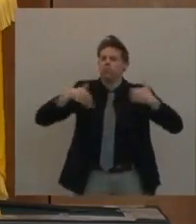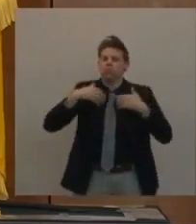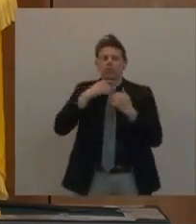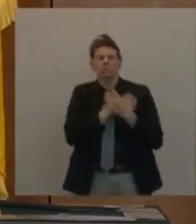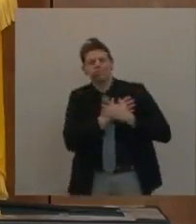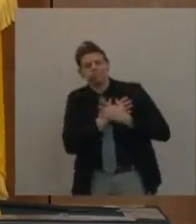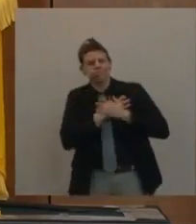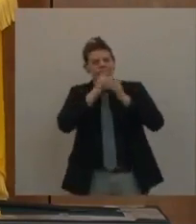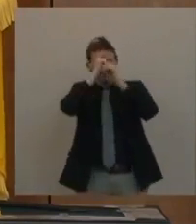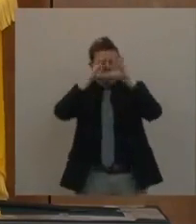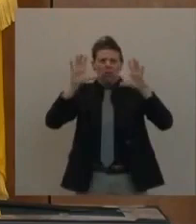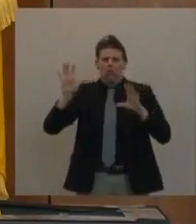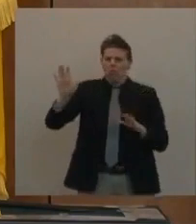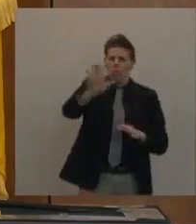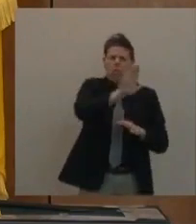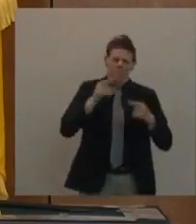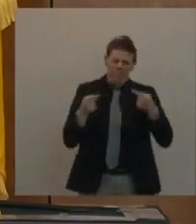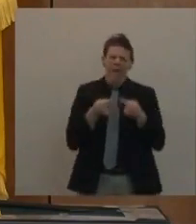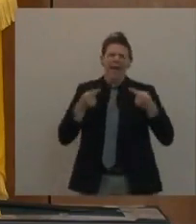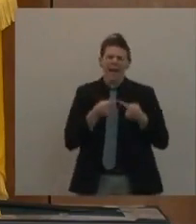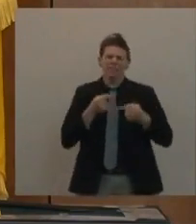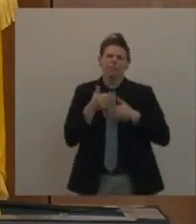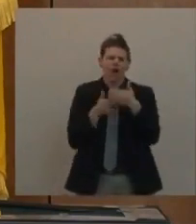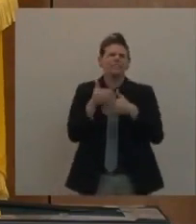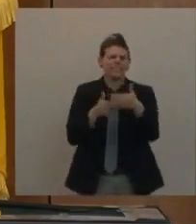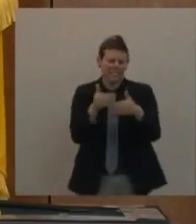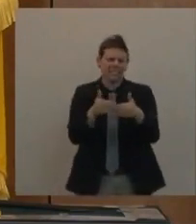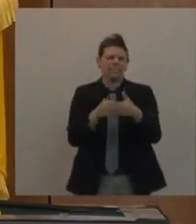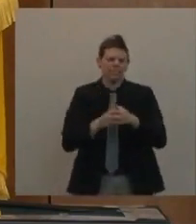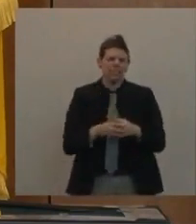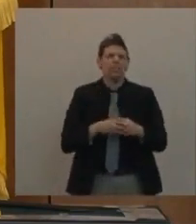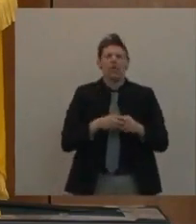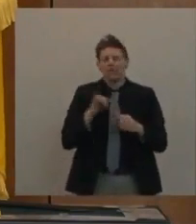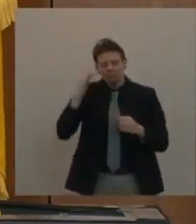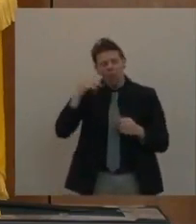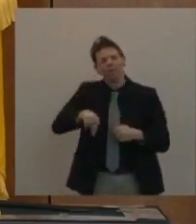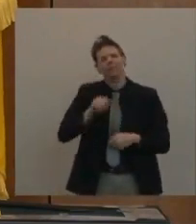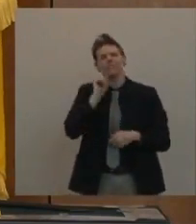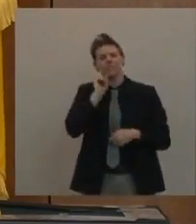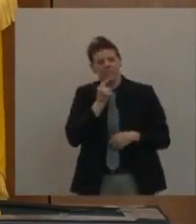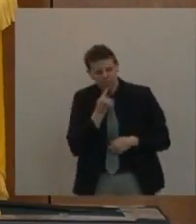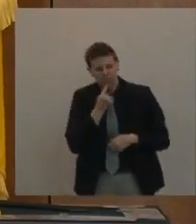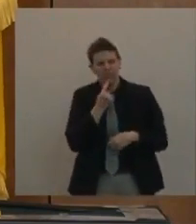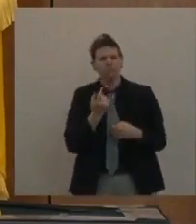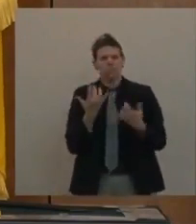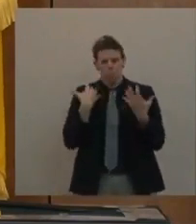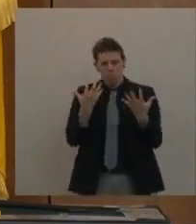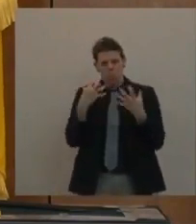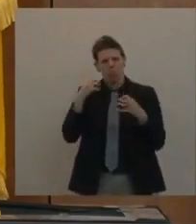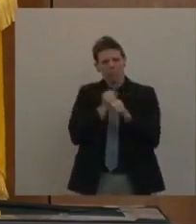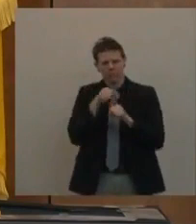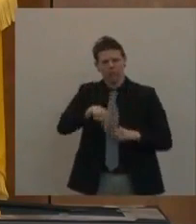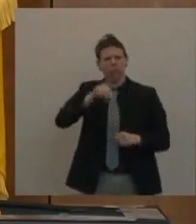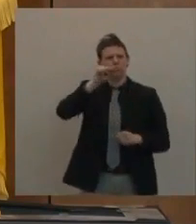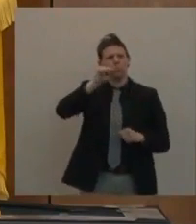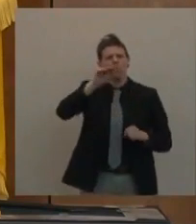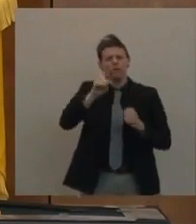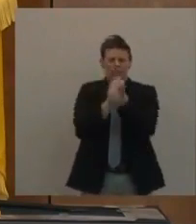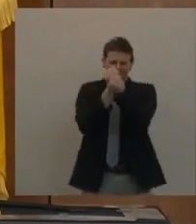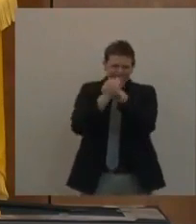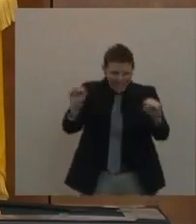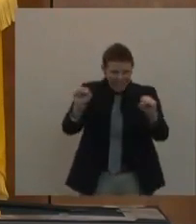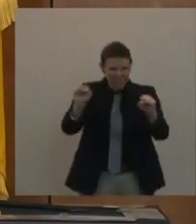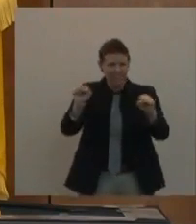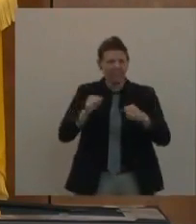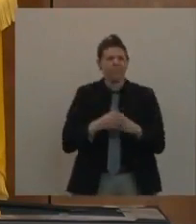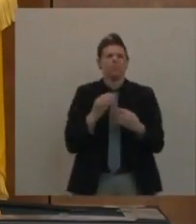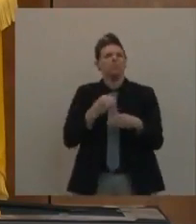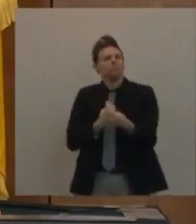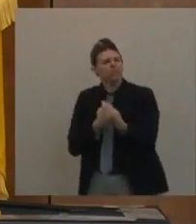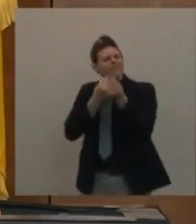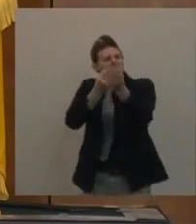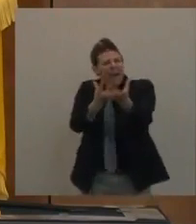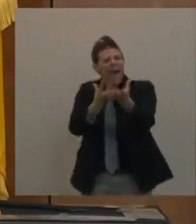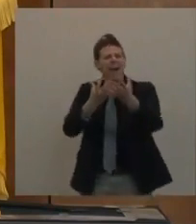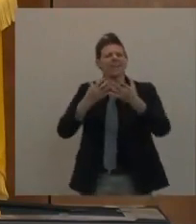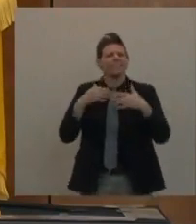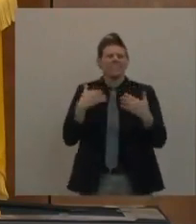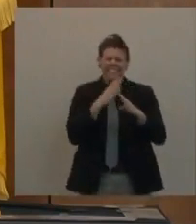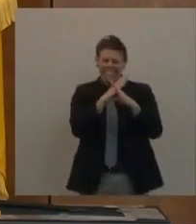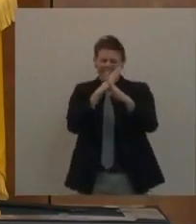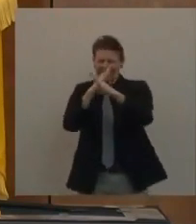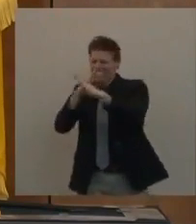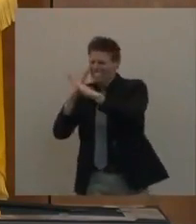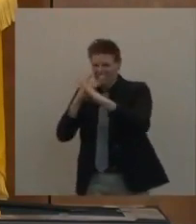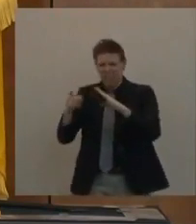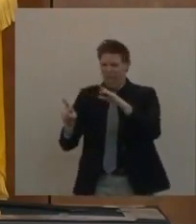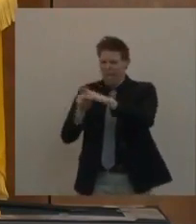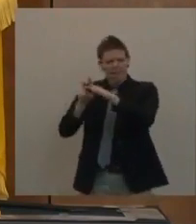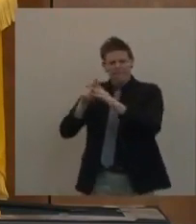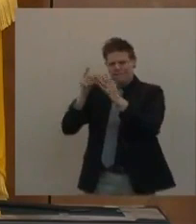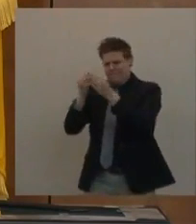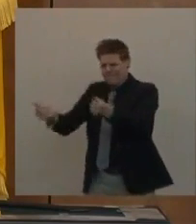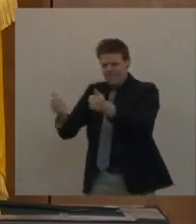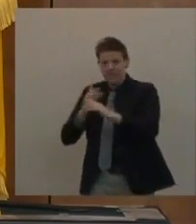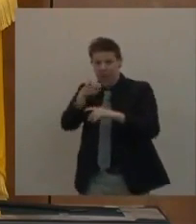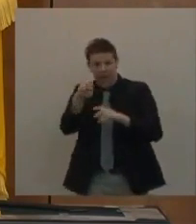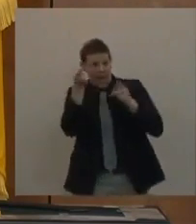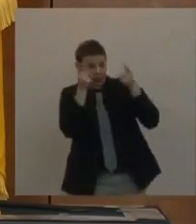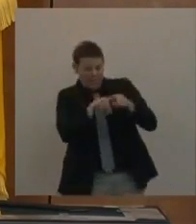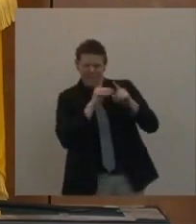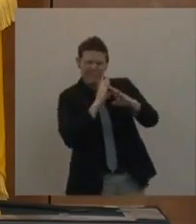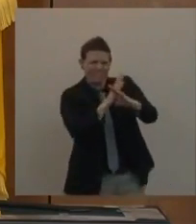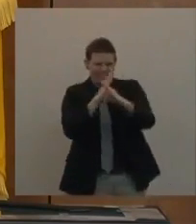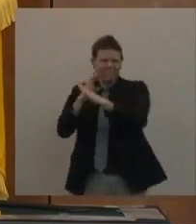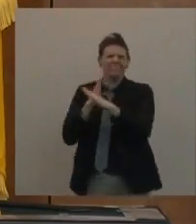AND I CAN’T IMAGINE THE PAIN AND DIFFICULTY FOR THESE FAMILIES, WHICH IS WHY WE TAKE SO SERIOUSLY MAKING SURE THAT NEW MEXICO DOES EVERYTHING IT CAN TO PREVENT THE SPREAD AND TO SAVE